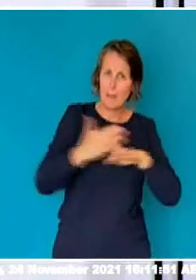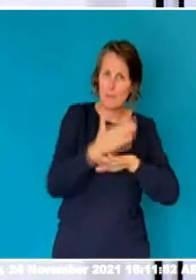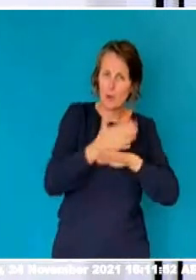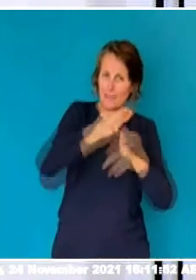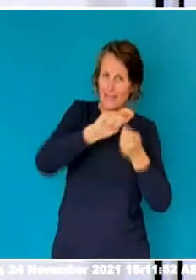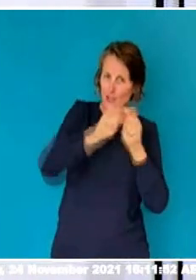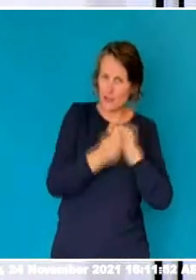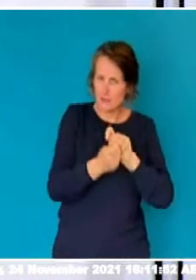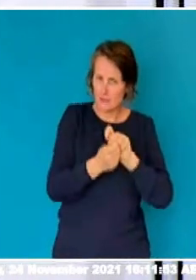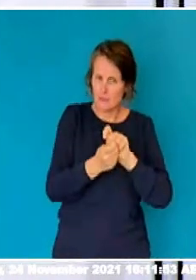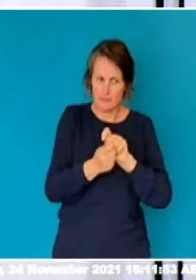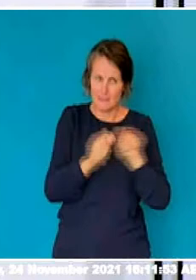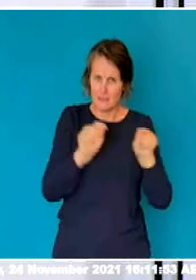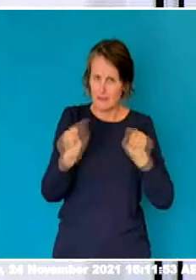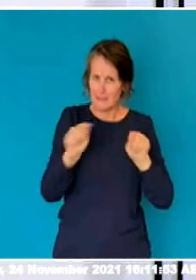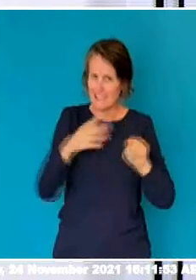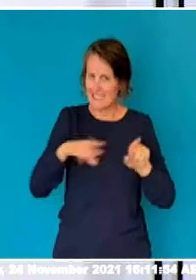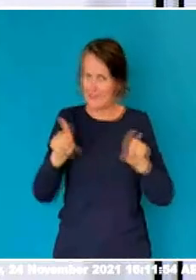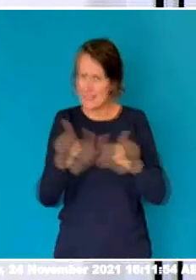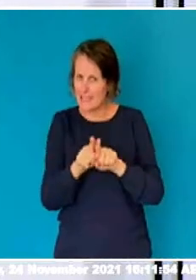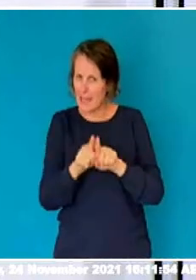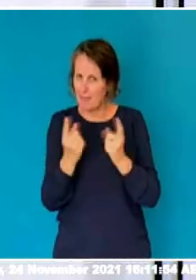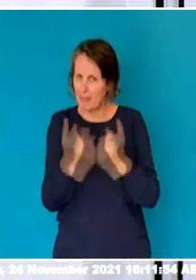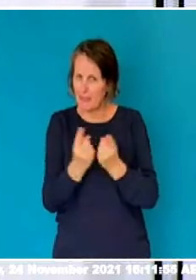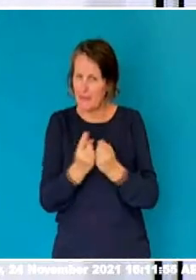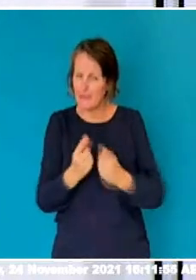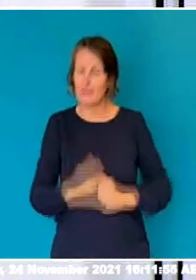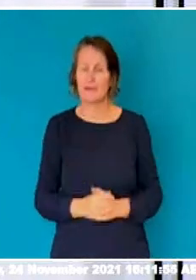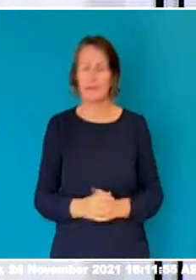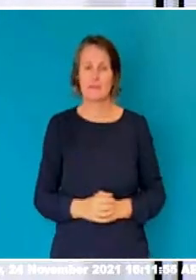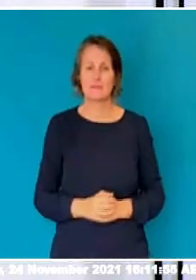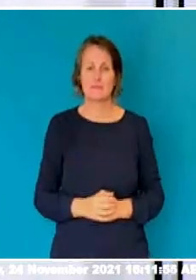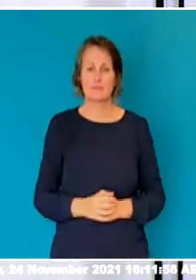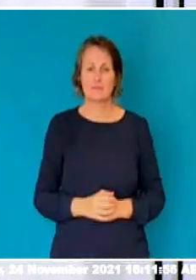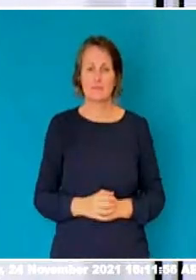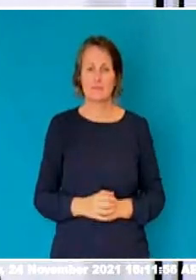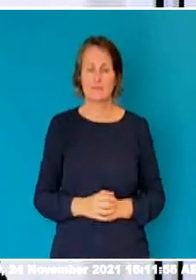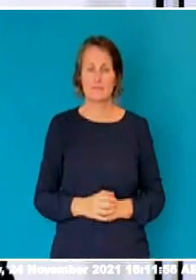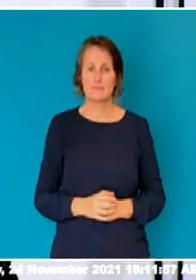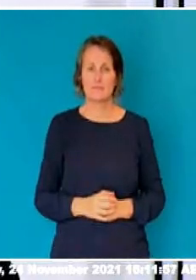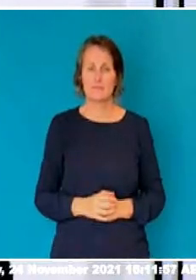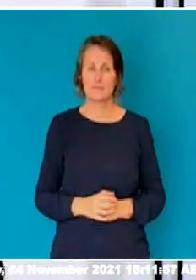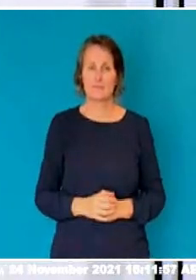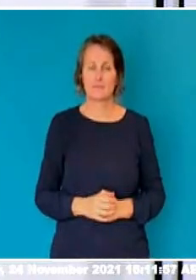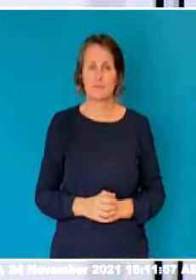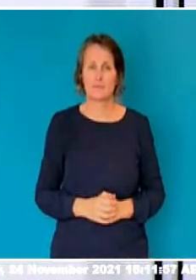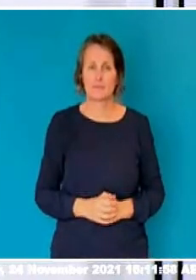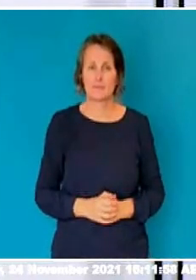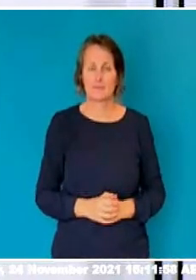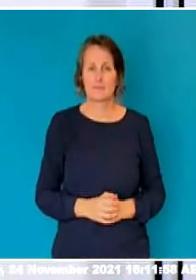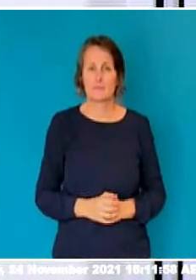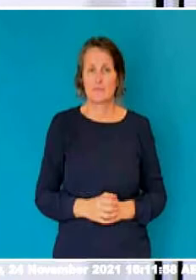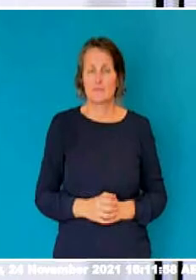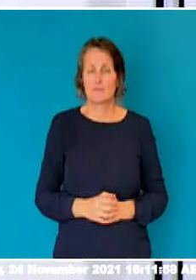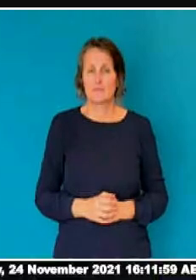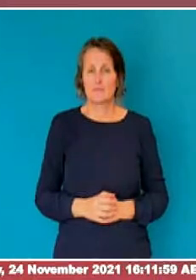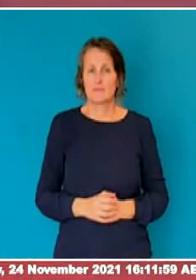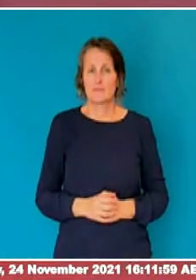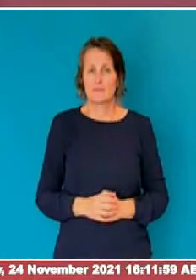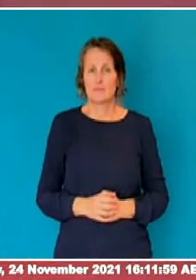people were needing? MS DAVIES: I think with the injuries sustained outside of the